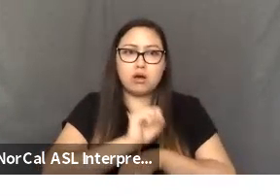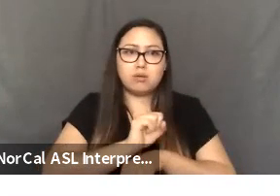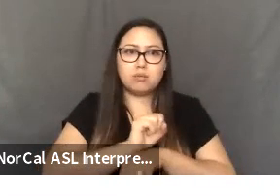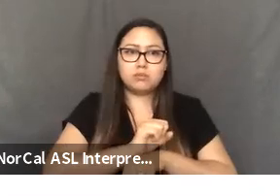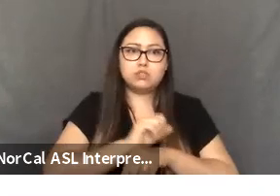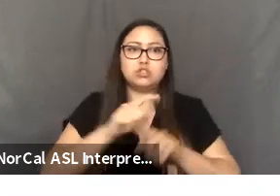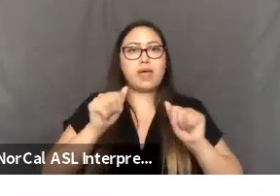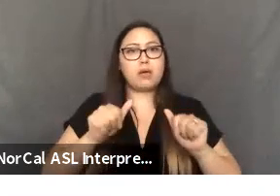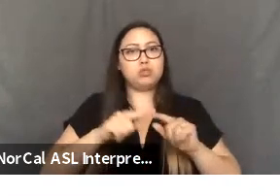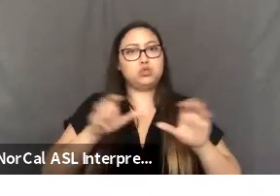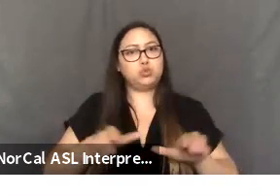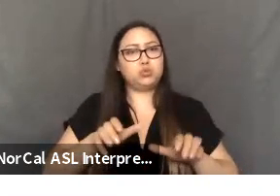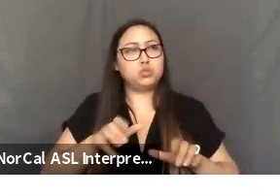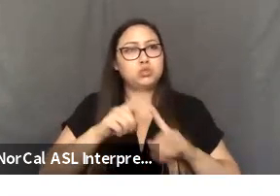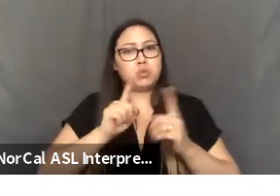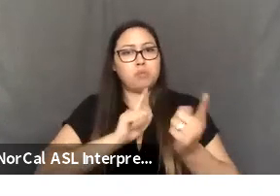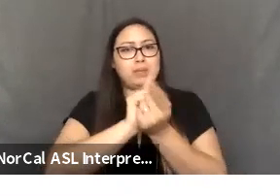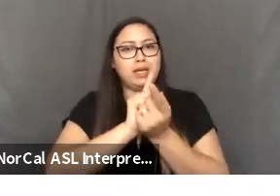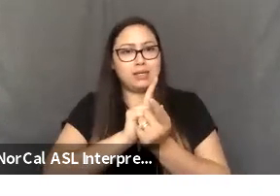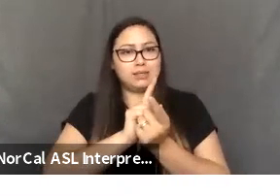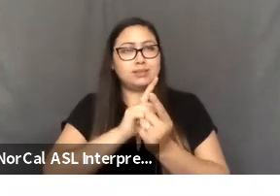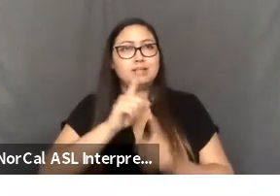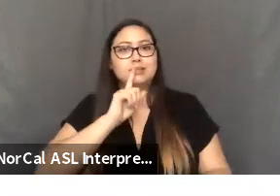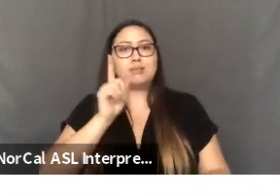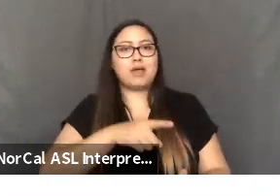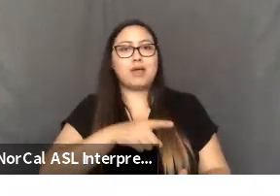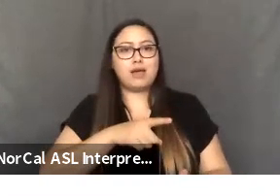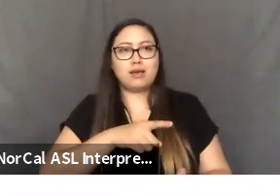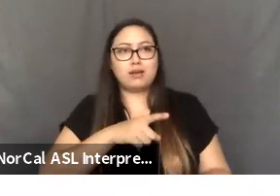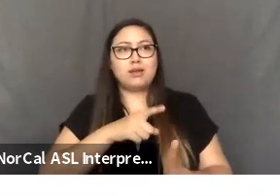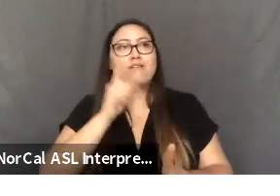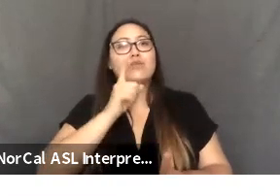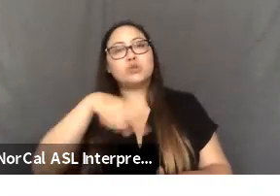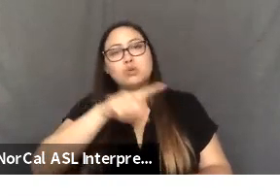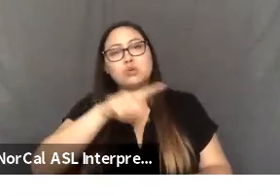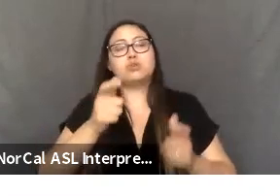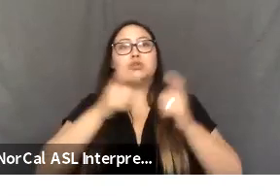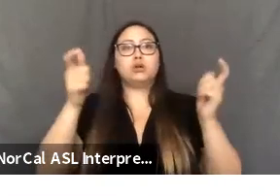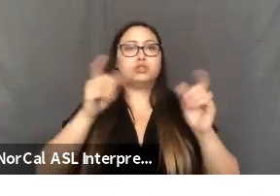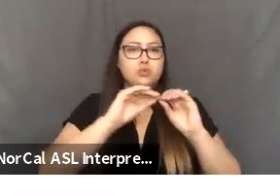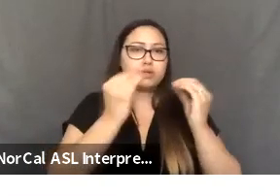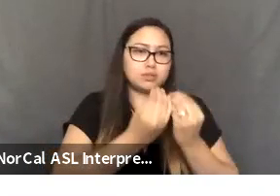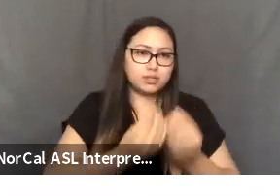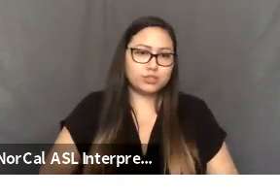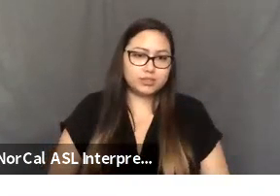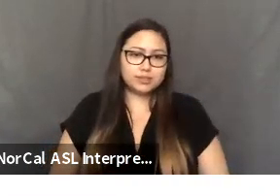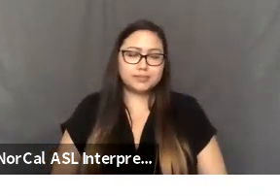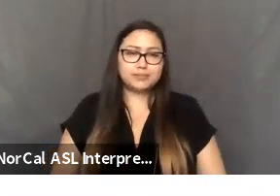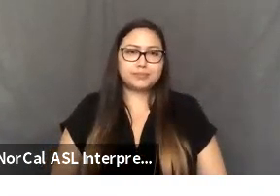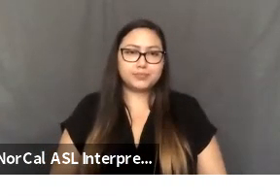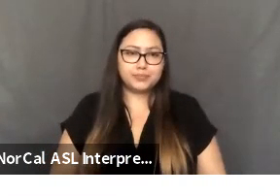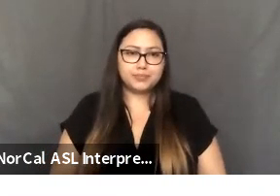order to meet the demand of the request of those larger organizations and possibles.